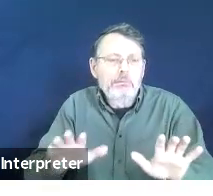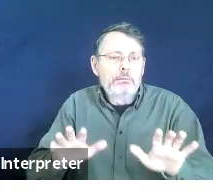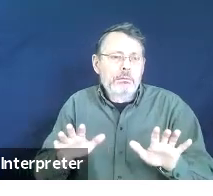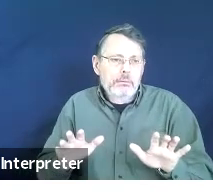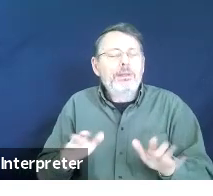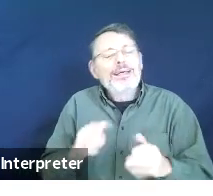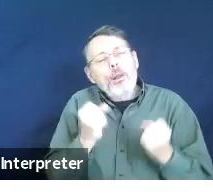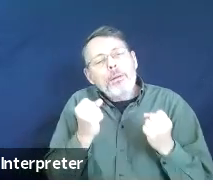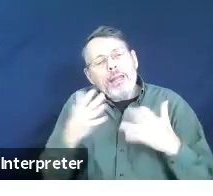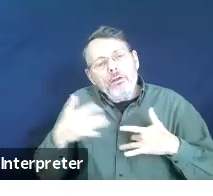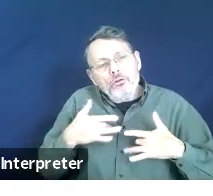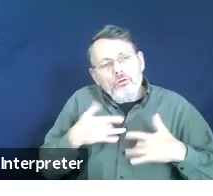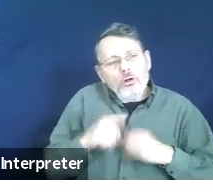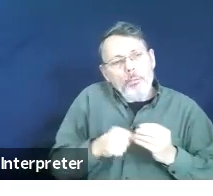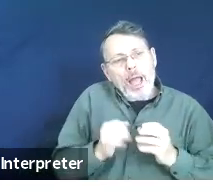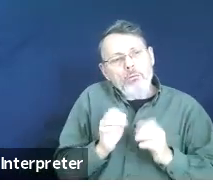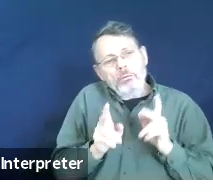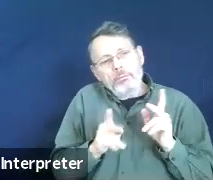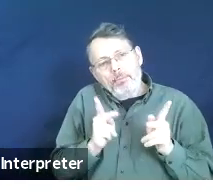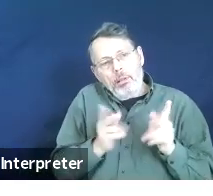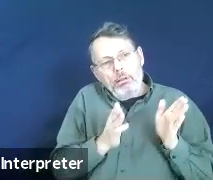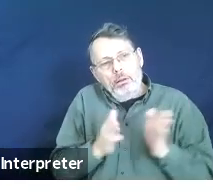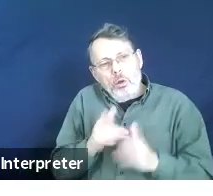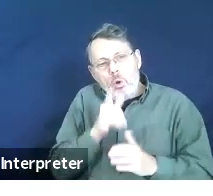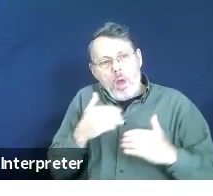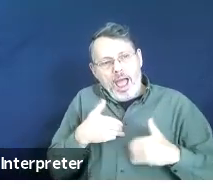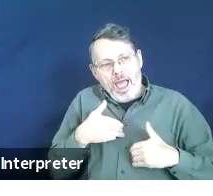many concerns about individuals who maybe had COVID thinking they couldn't get COVID